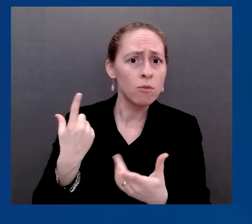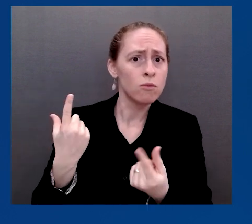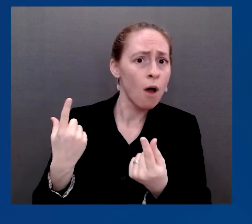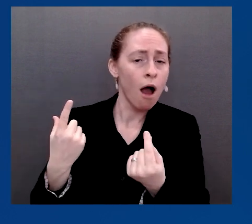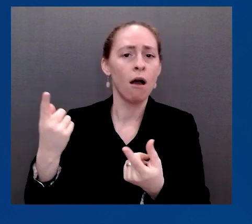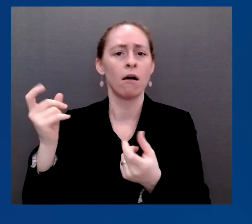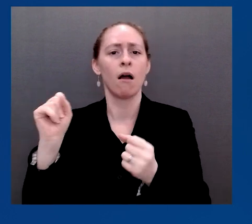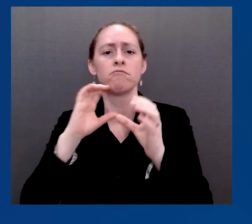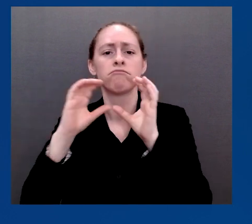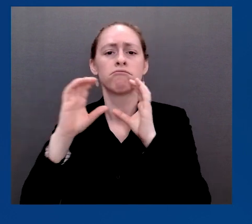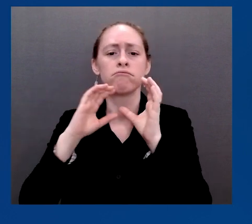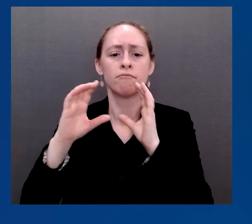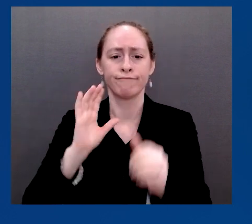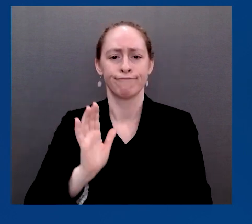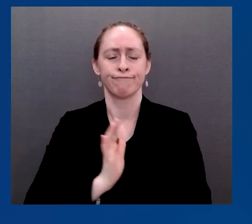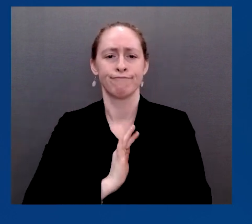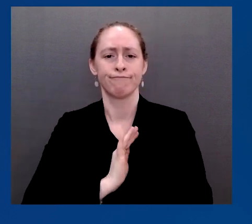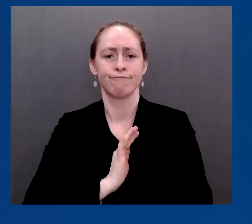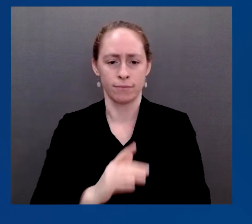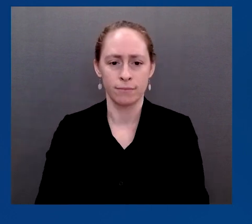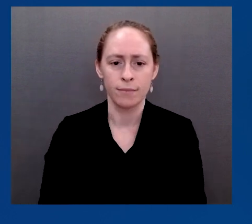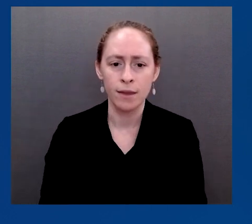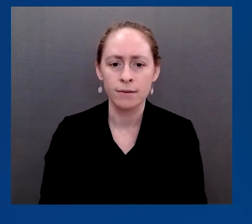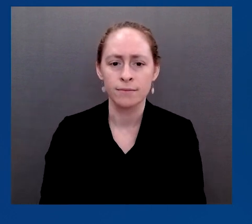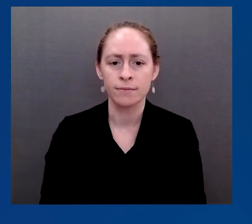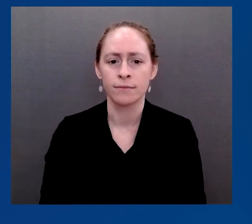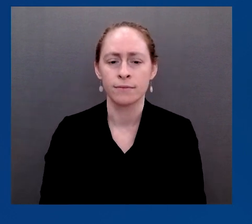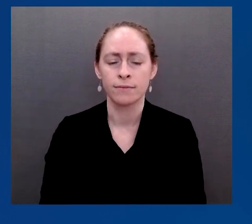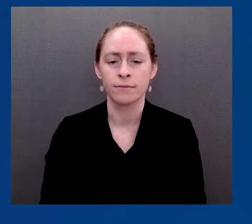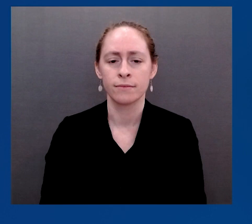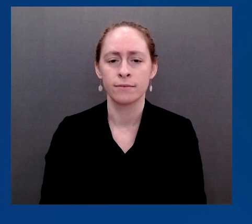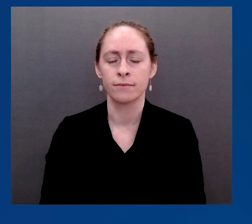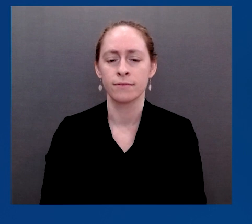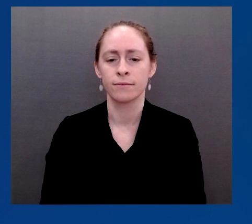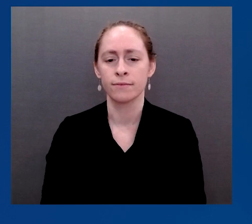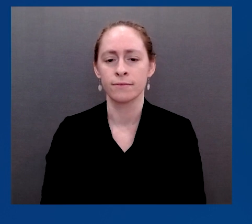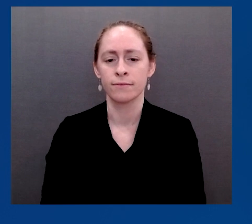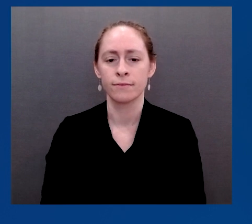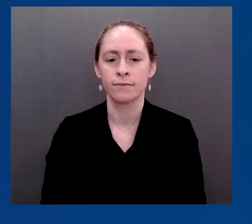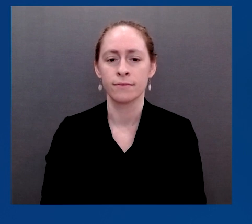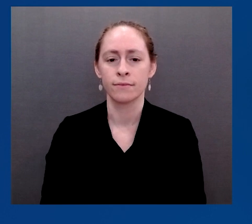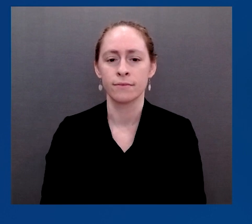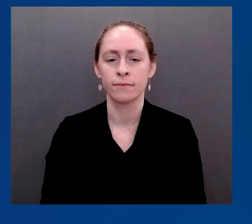empower us with the data of any rare side effects or reactions after vaccination or boosting.